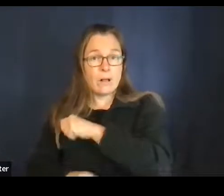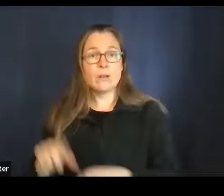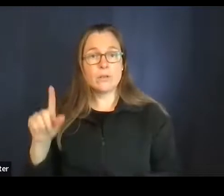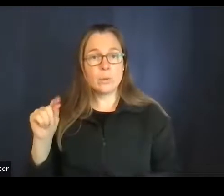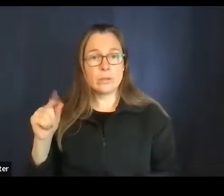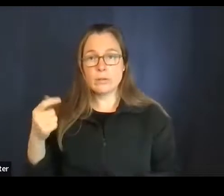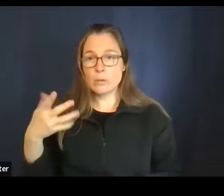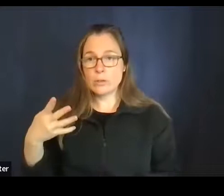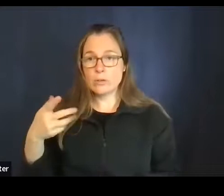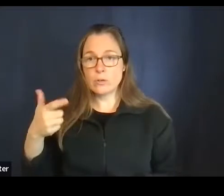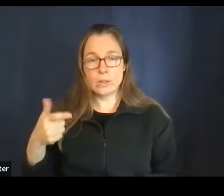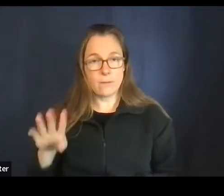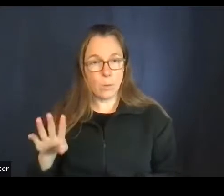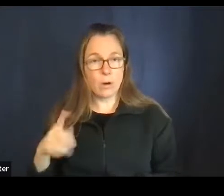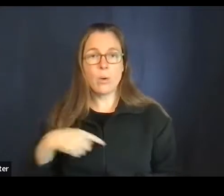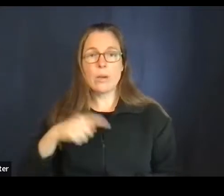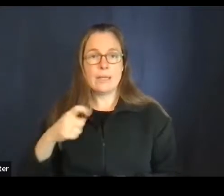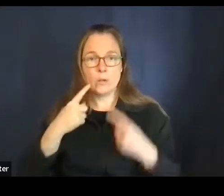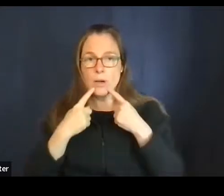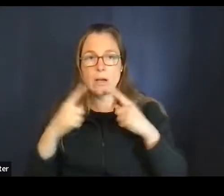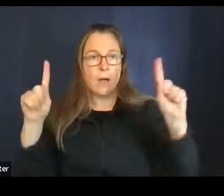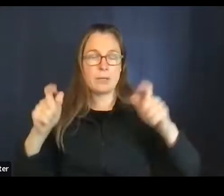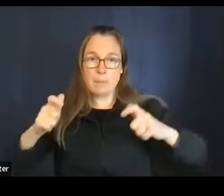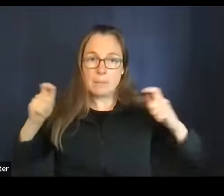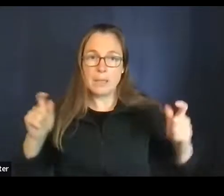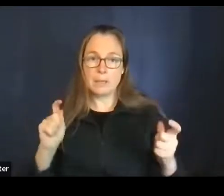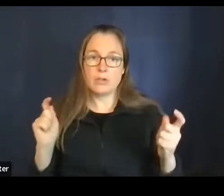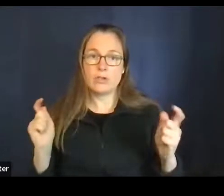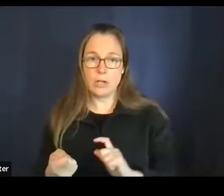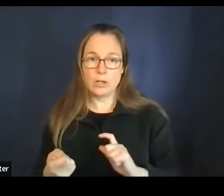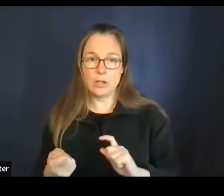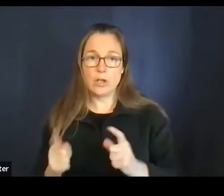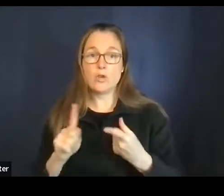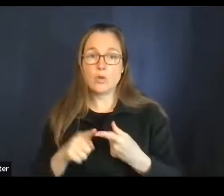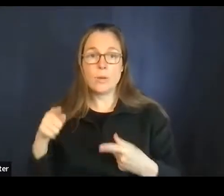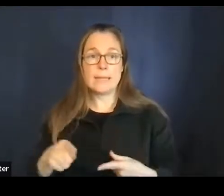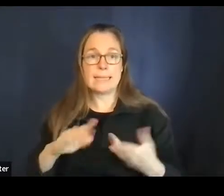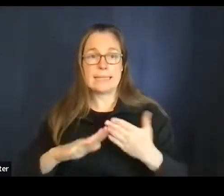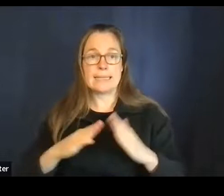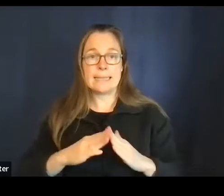we need to accomplish significant changes to City Council. Transitioning